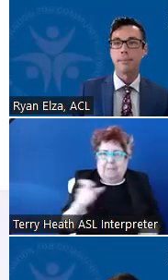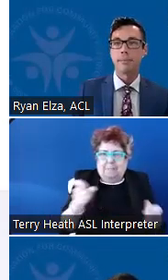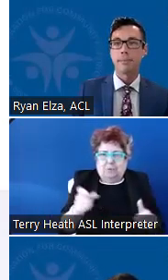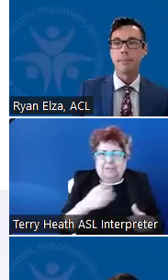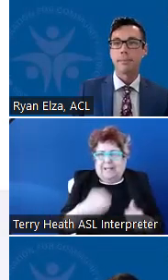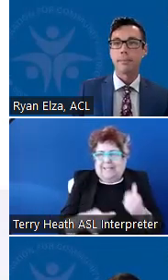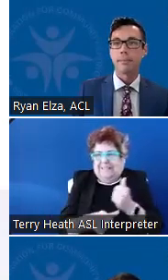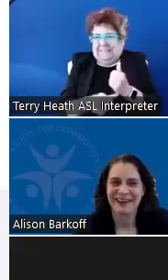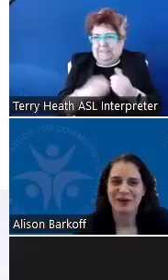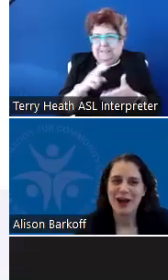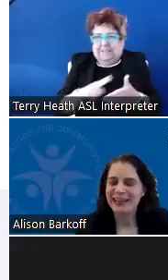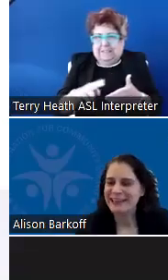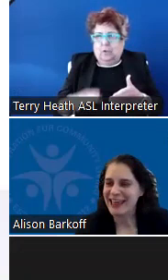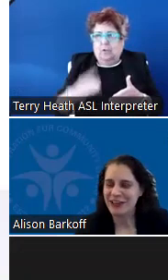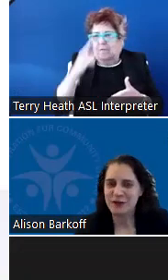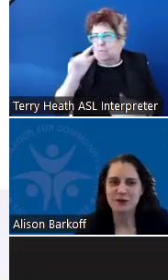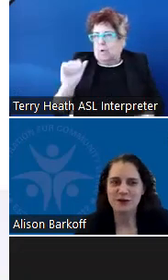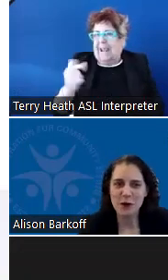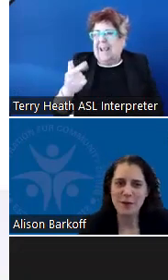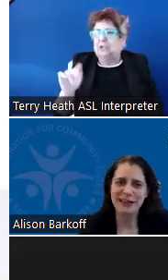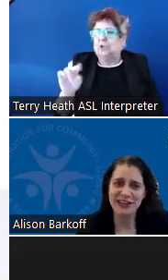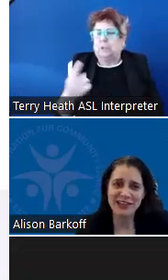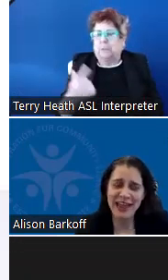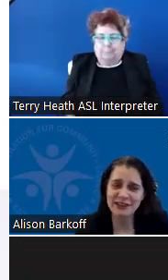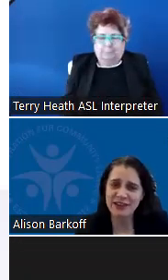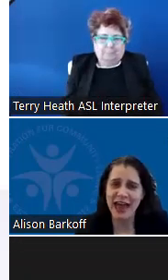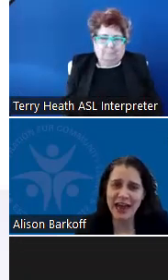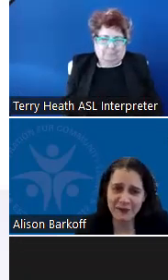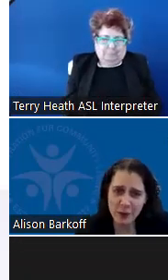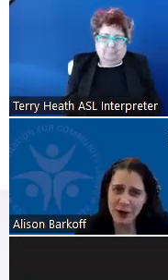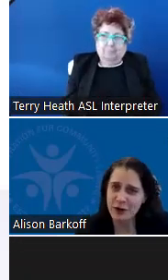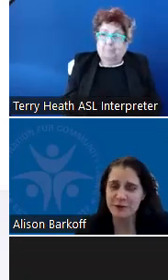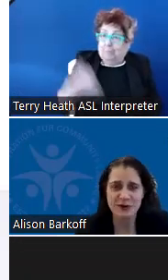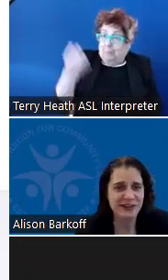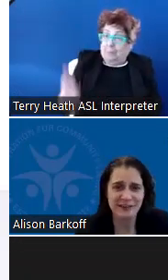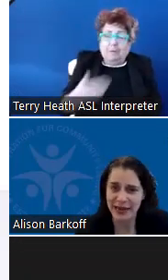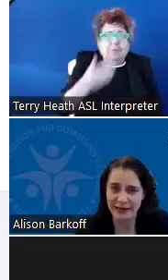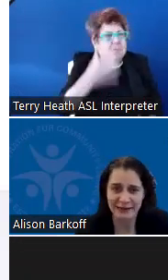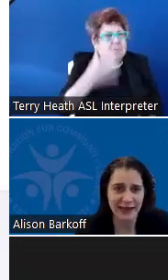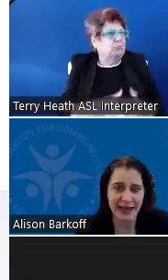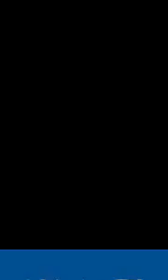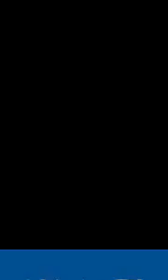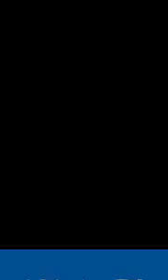Ryan, thank you so much! And thanks to everyone who is participating today. States